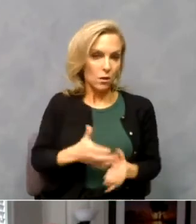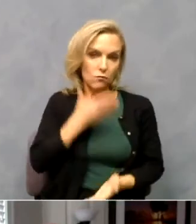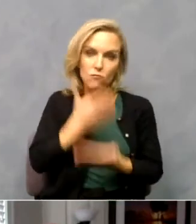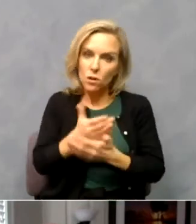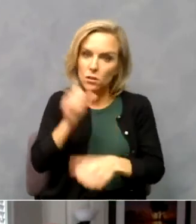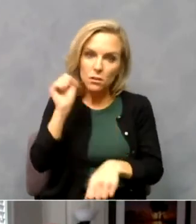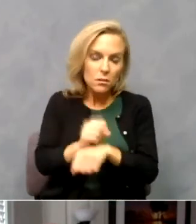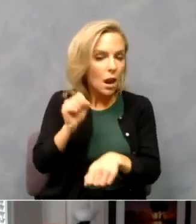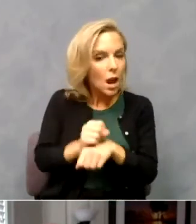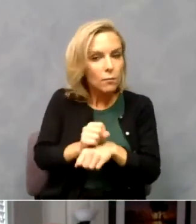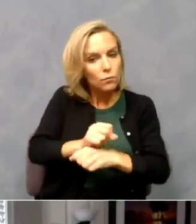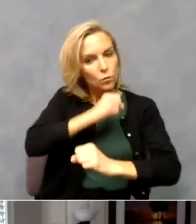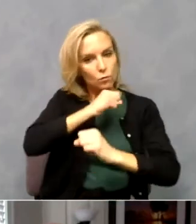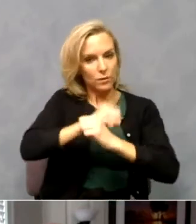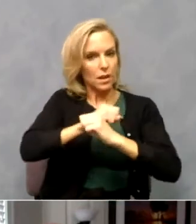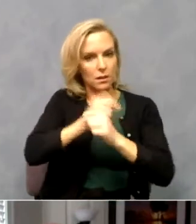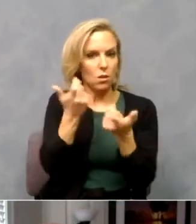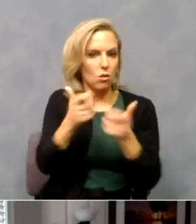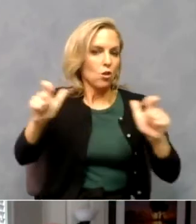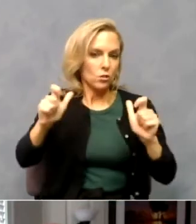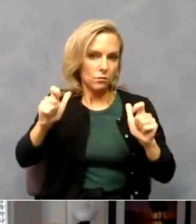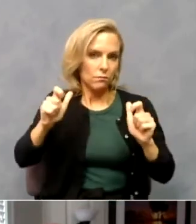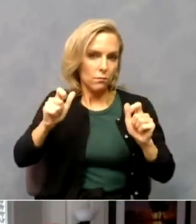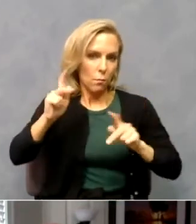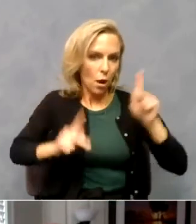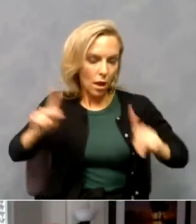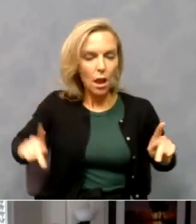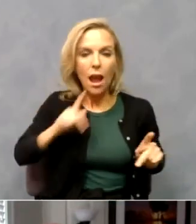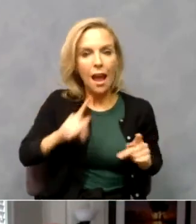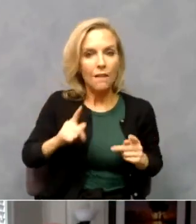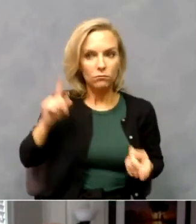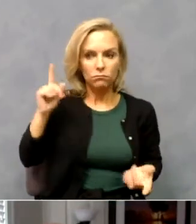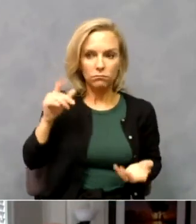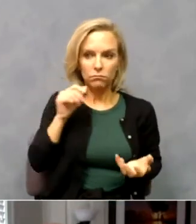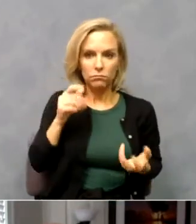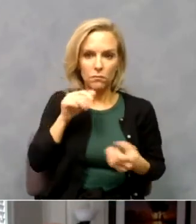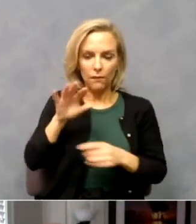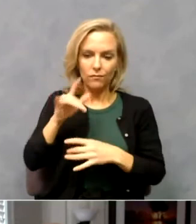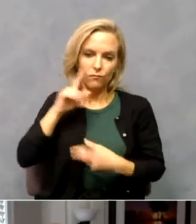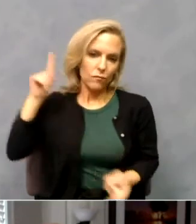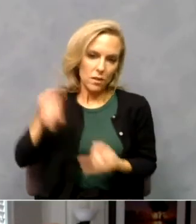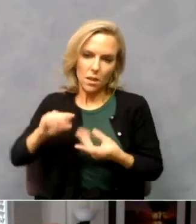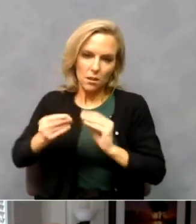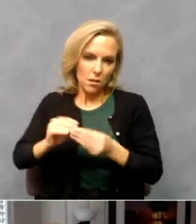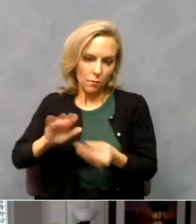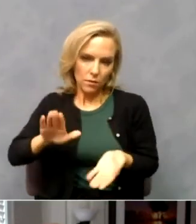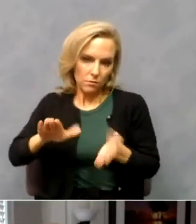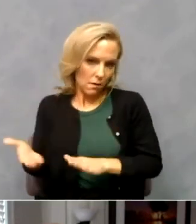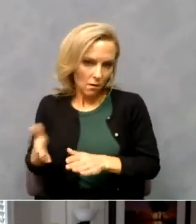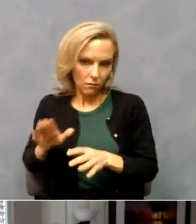population and have fewer deaths. Overall, we have two thirds, or about